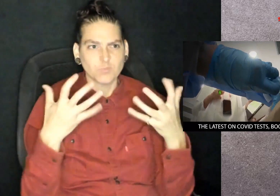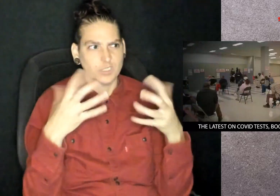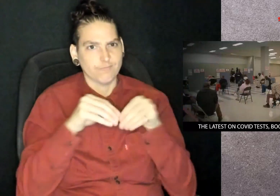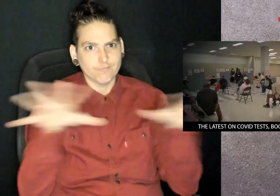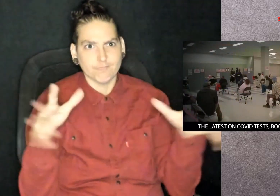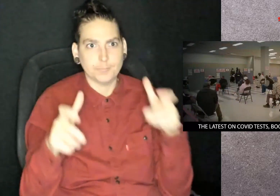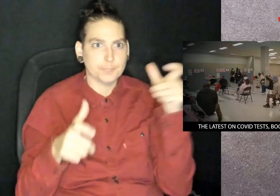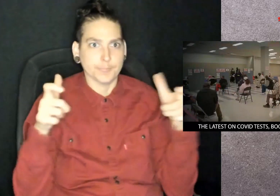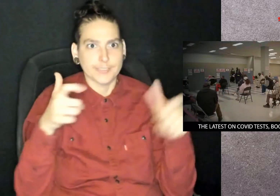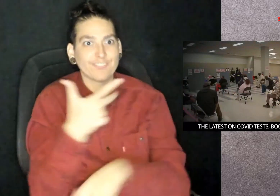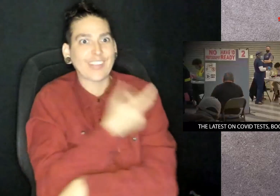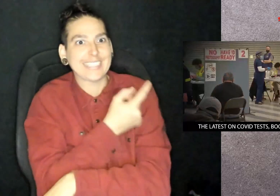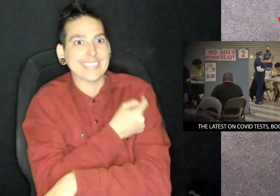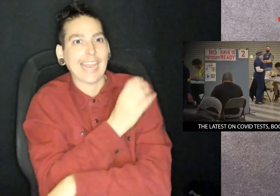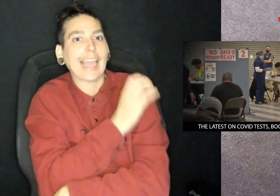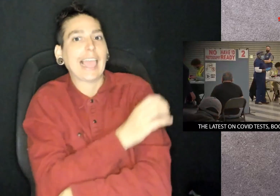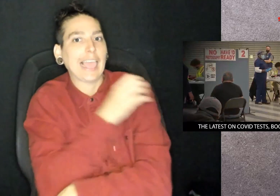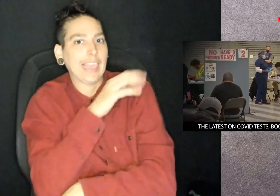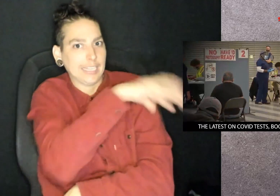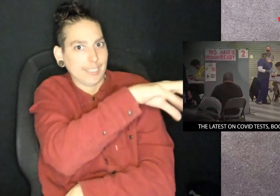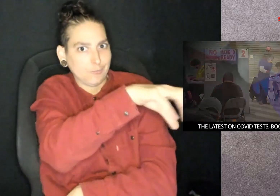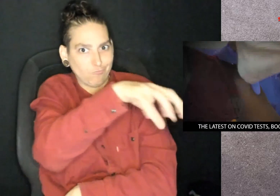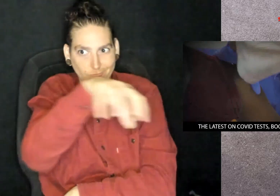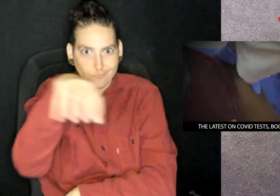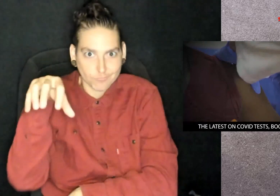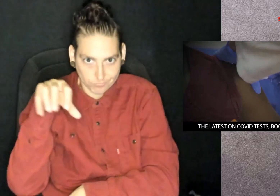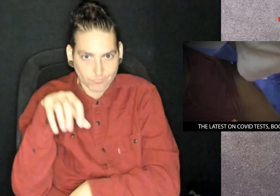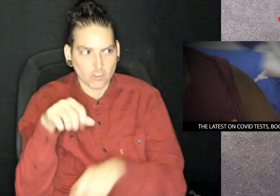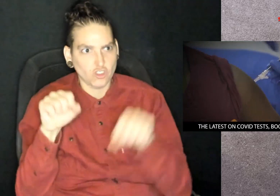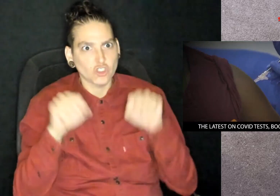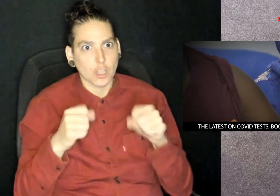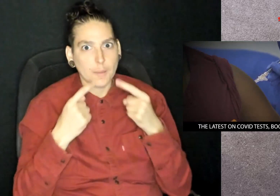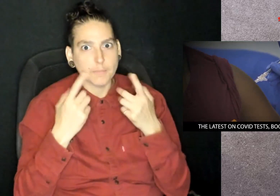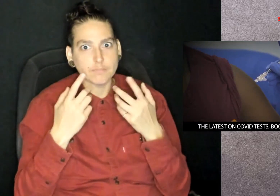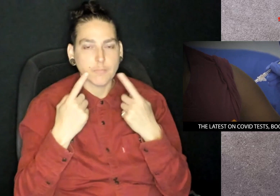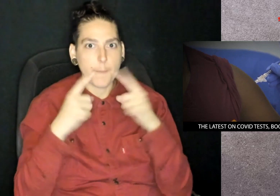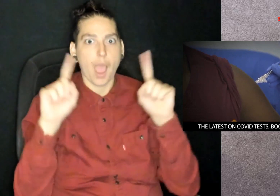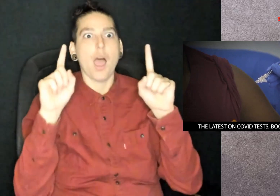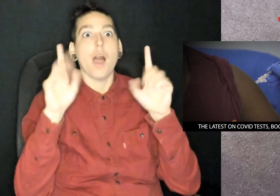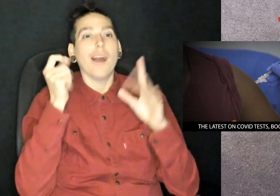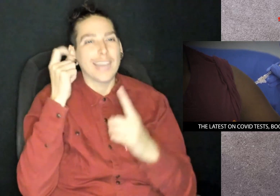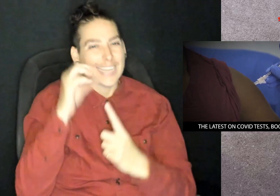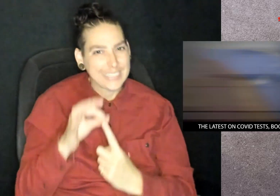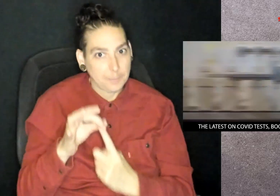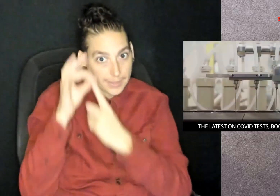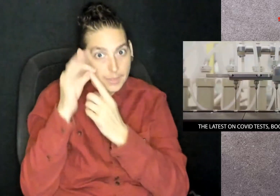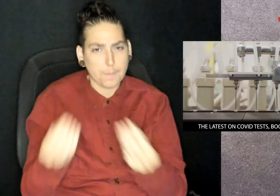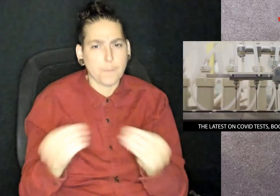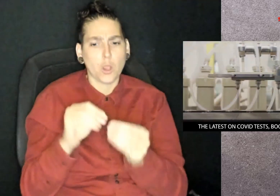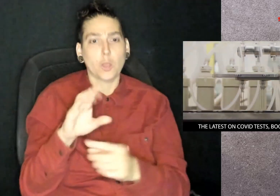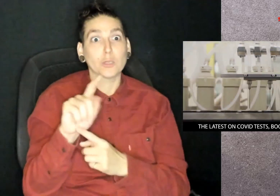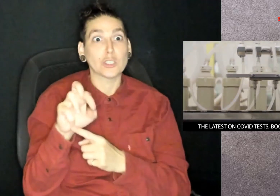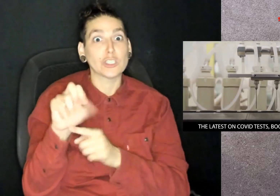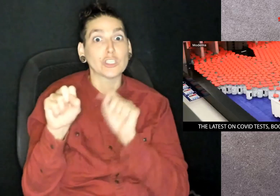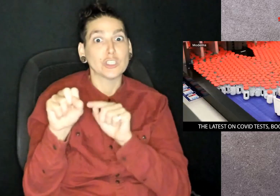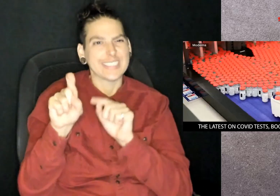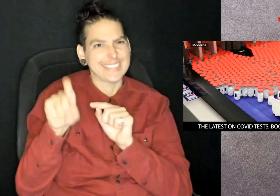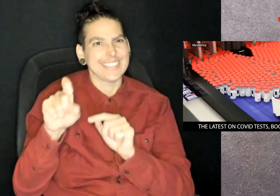mass vaccination clinics could make a comeback especially as more boosters get authorized